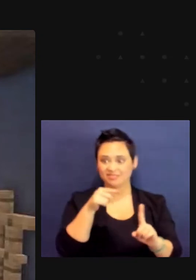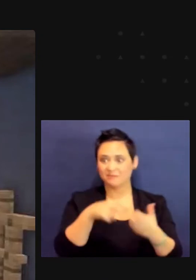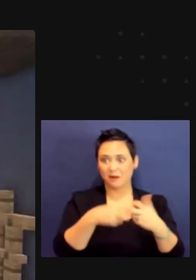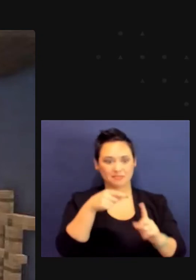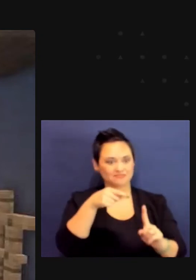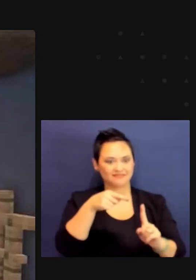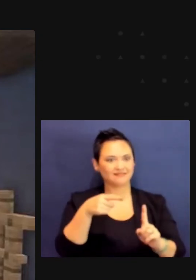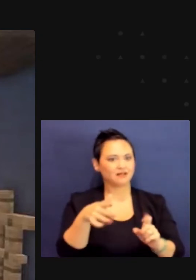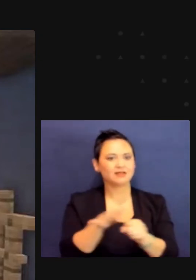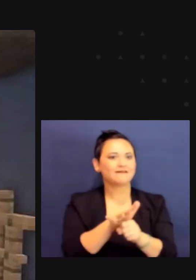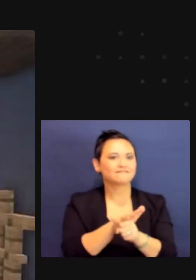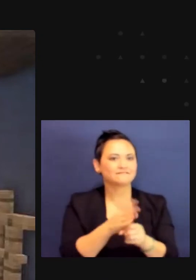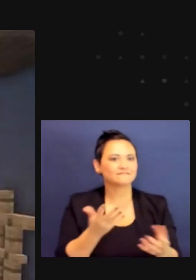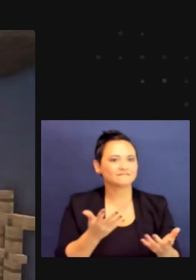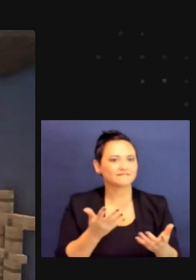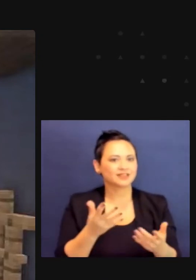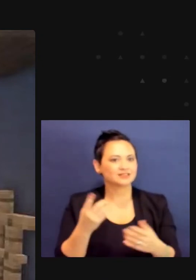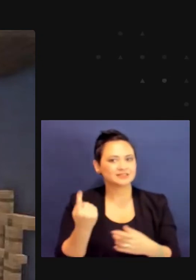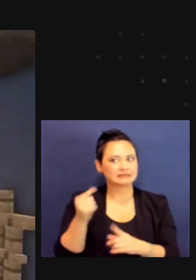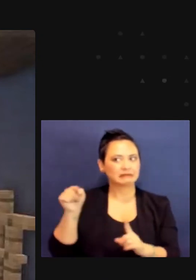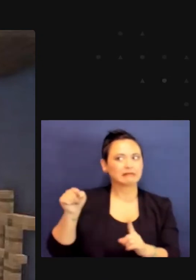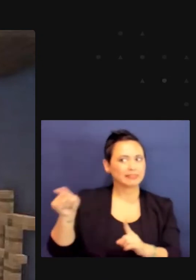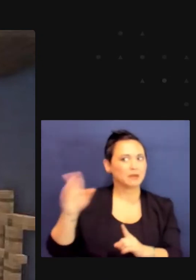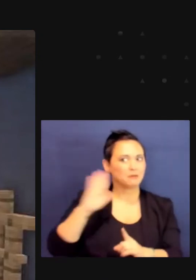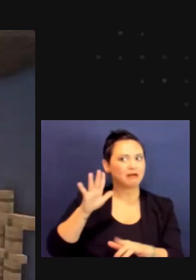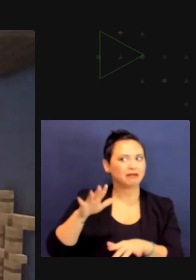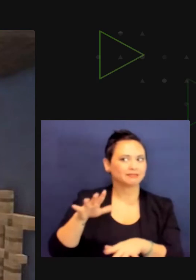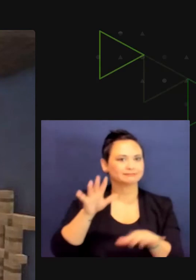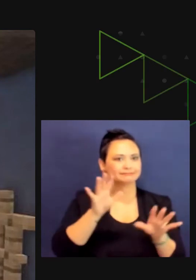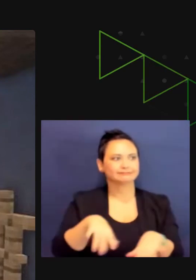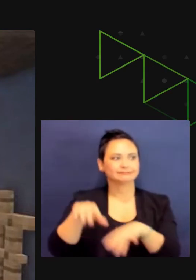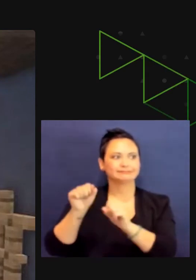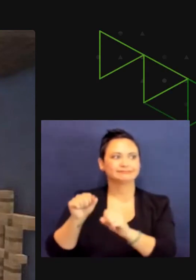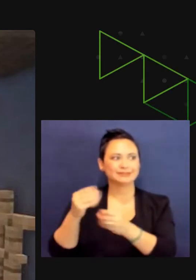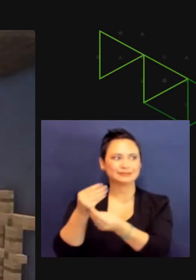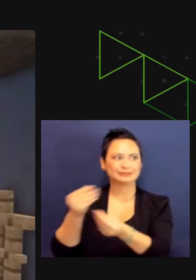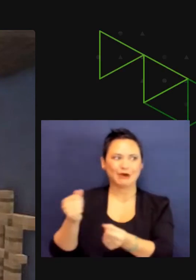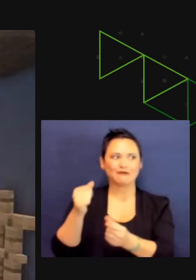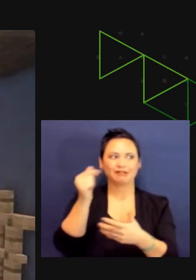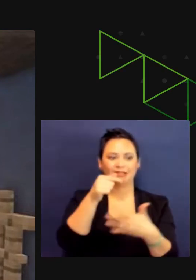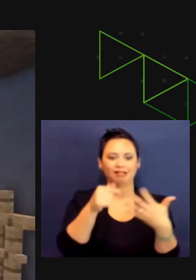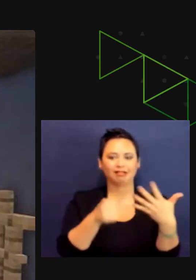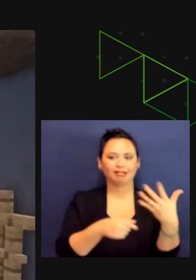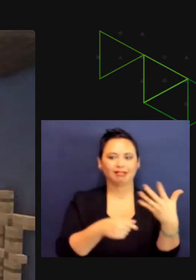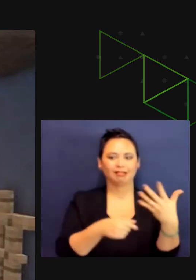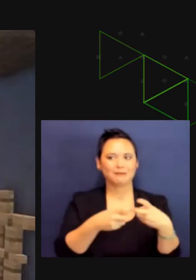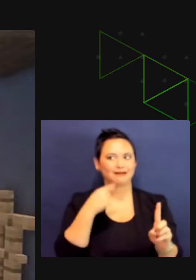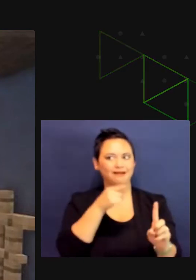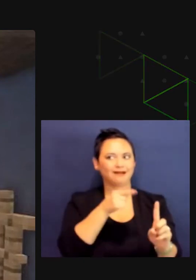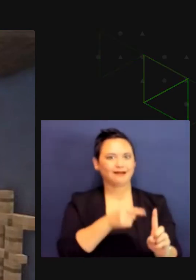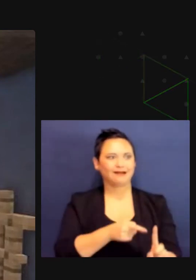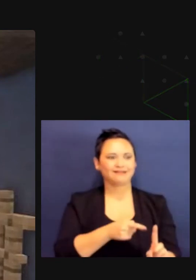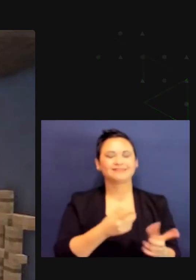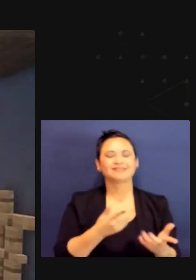and go solve all of those problems that I pointed out. And what I've learned is that if we want to see change, we have to be willing to challenge